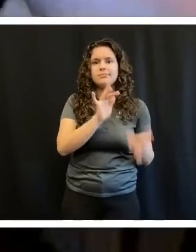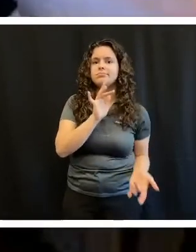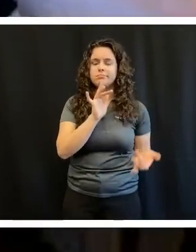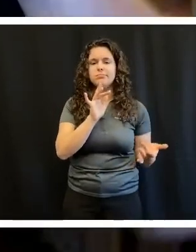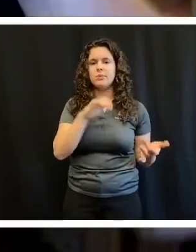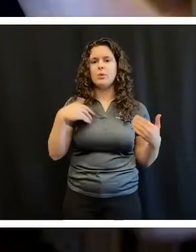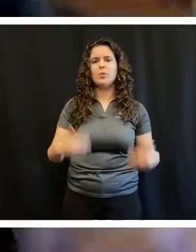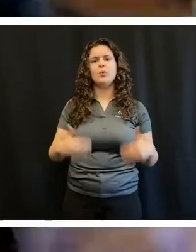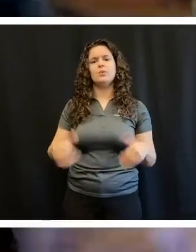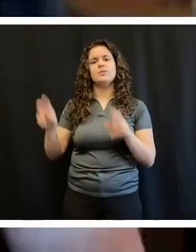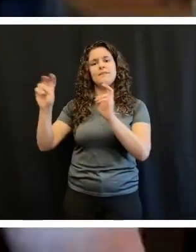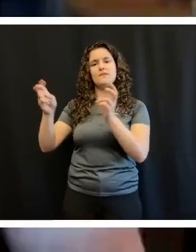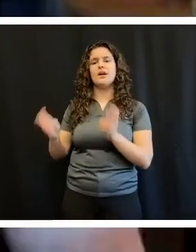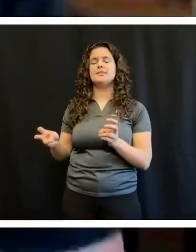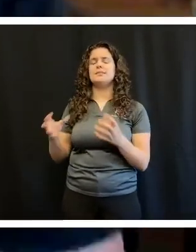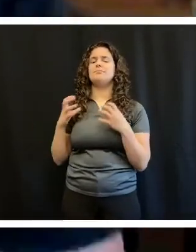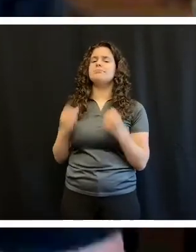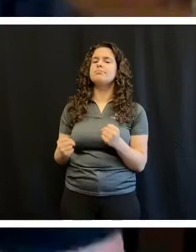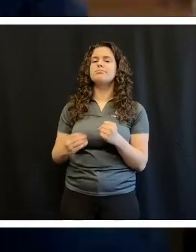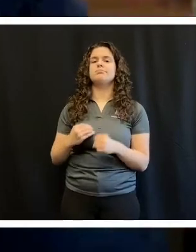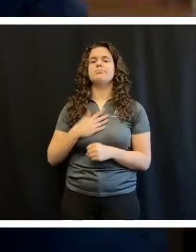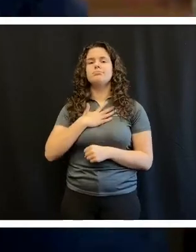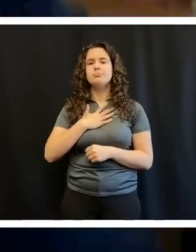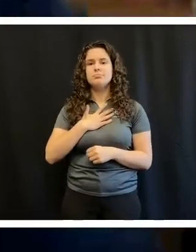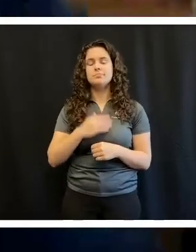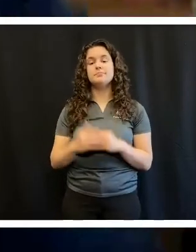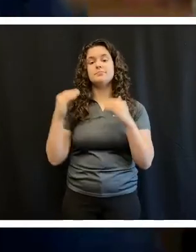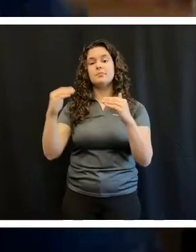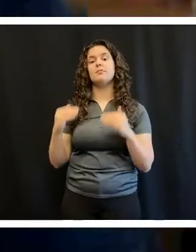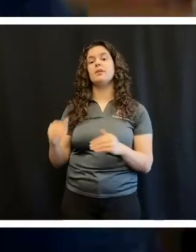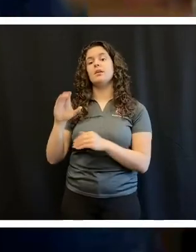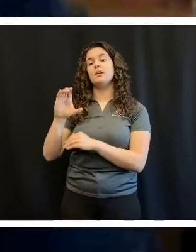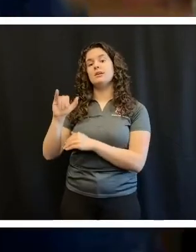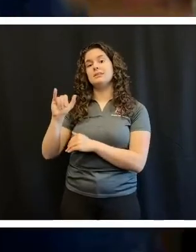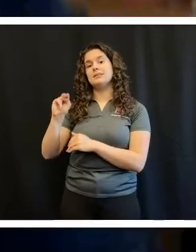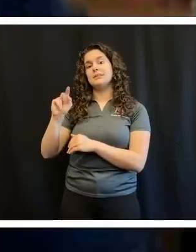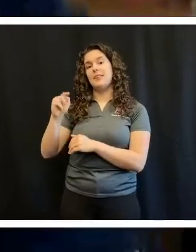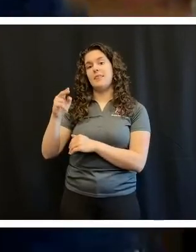CTMA at Fort ISD had a really great story to tell.